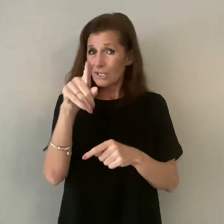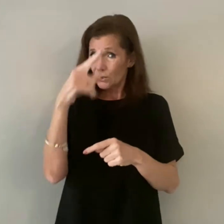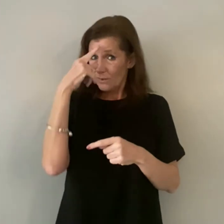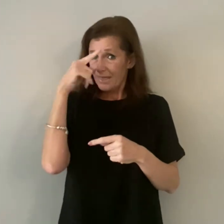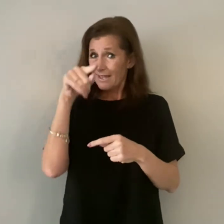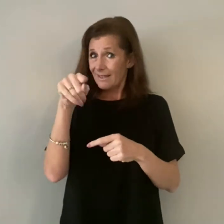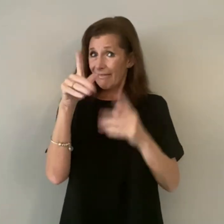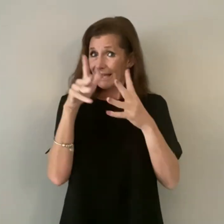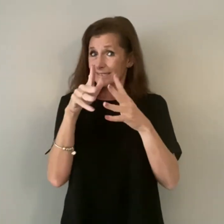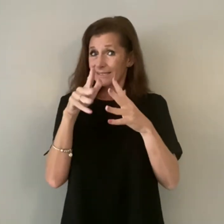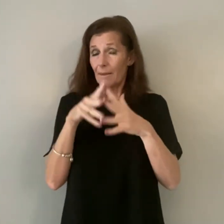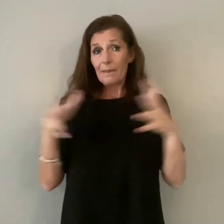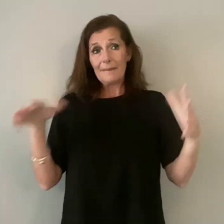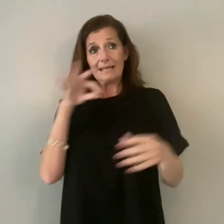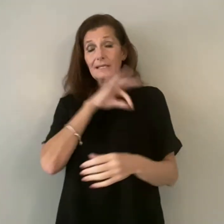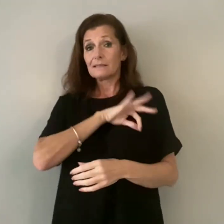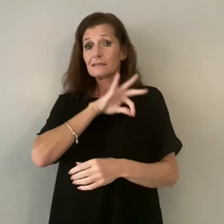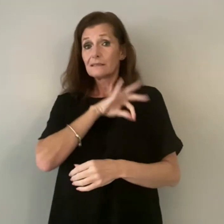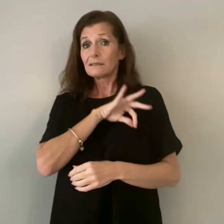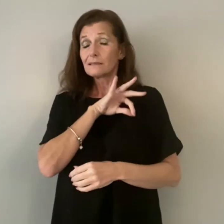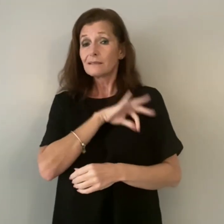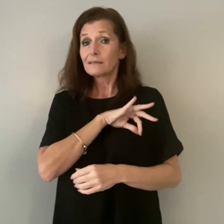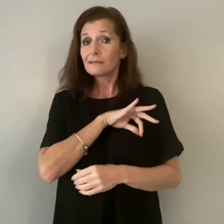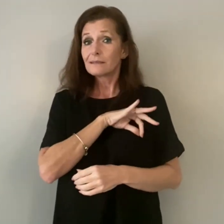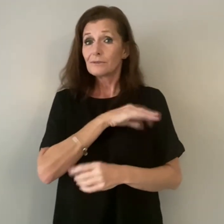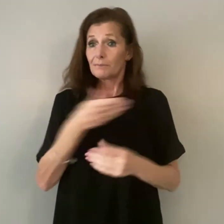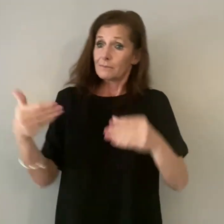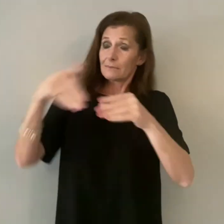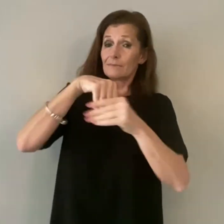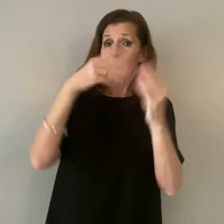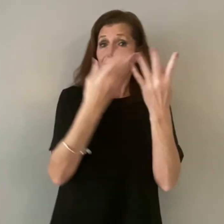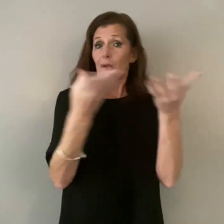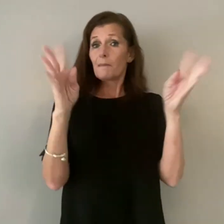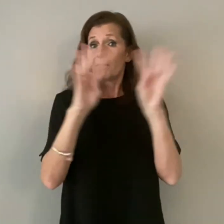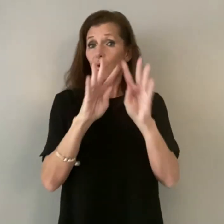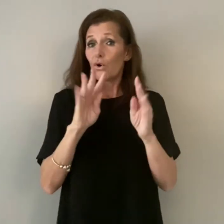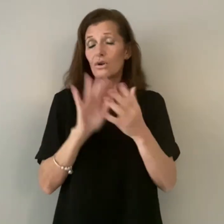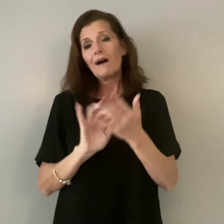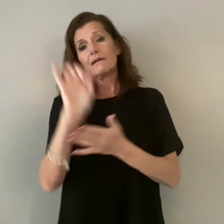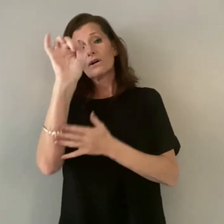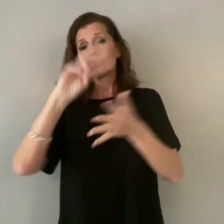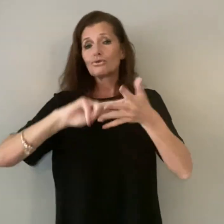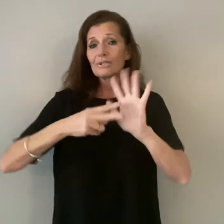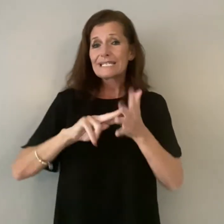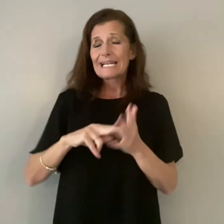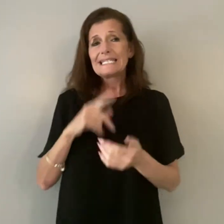would you say that that was one of the biggest incentives for somebody to sit on a board of a cultural organization?